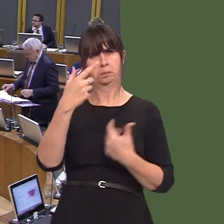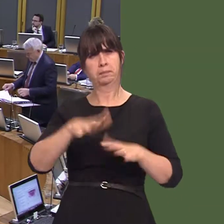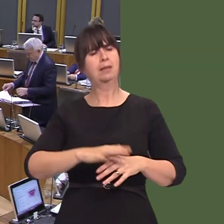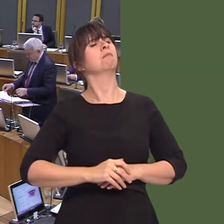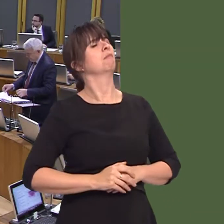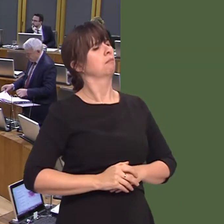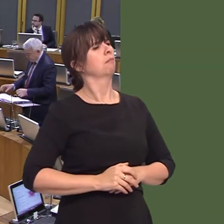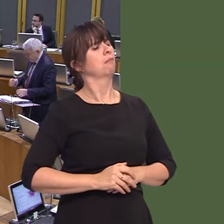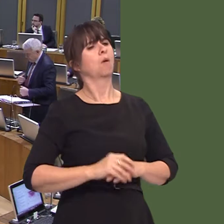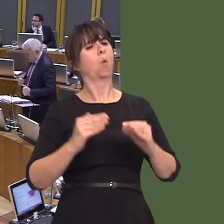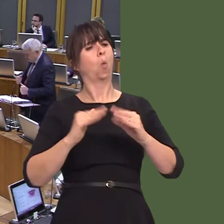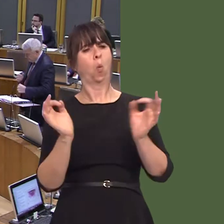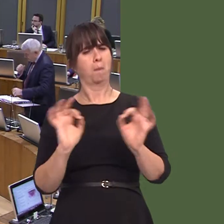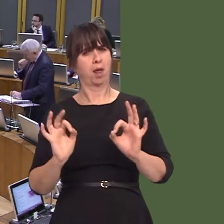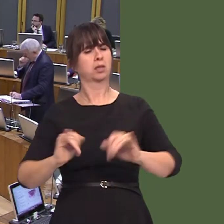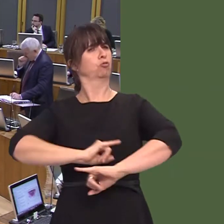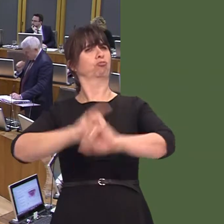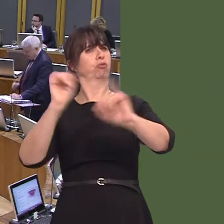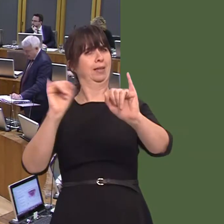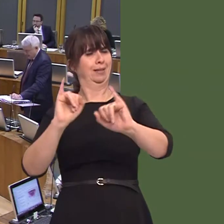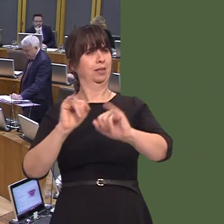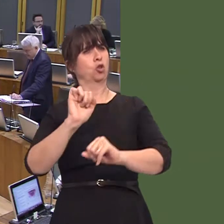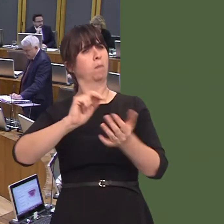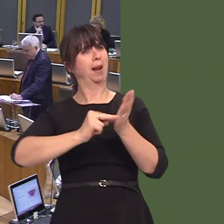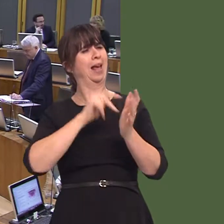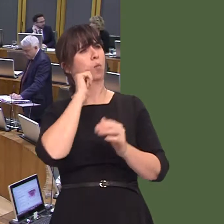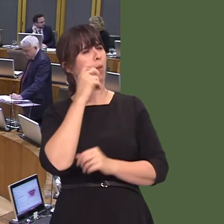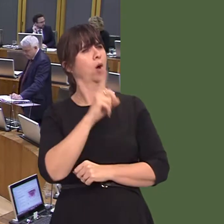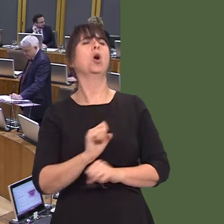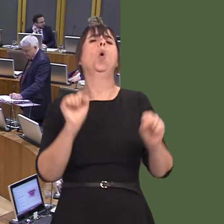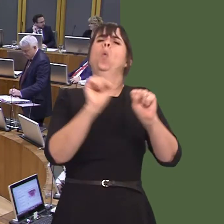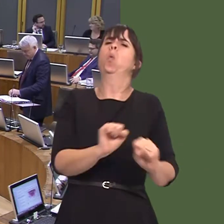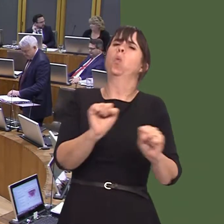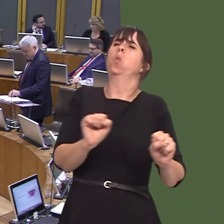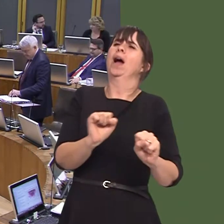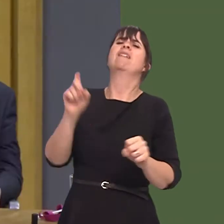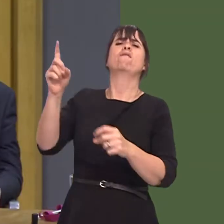address the homelessness crisis that we face in Wales was to wait for a Labour Government to come to power in Westminster.